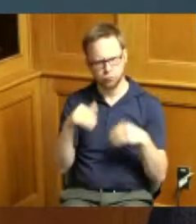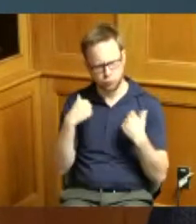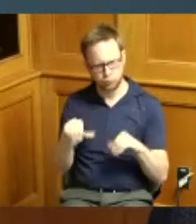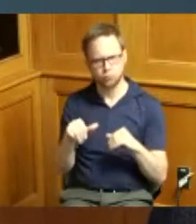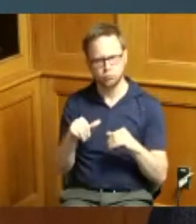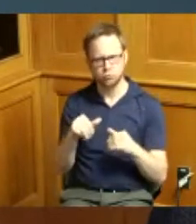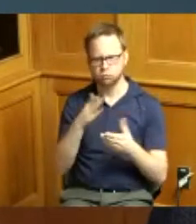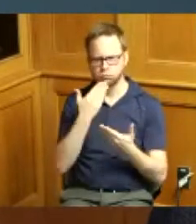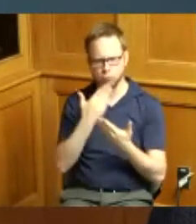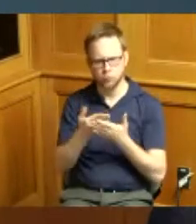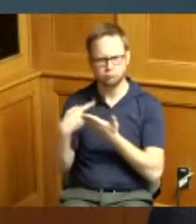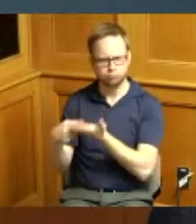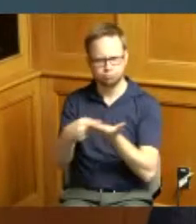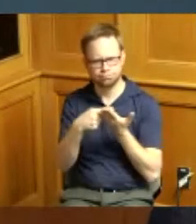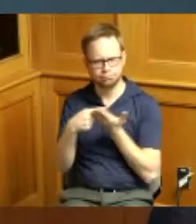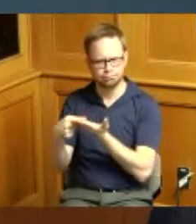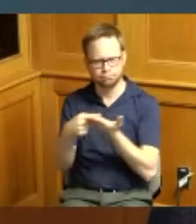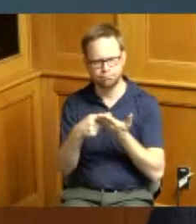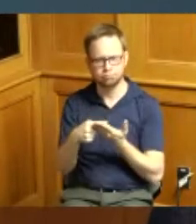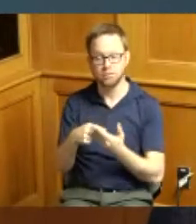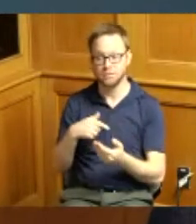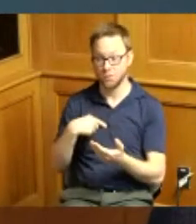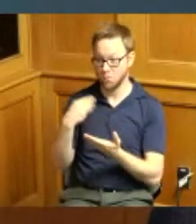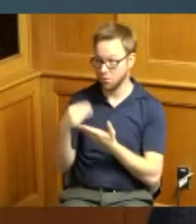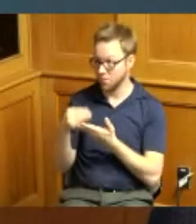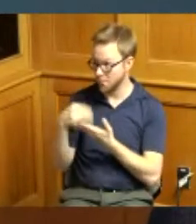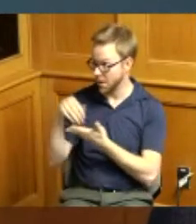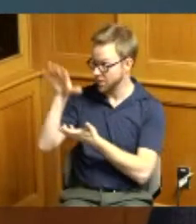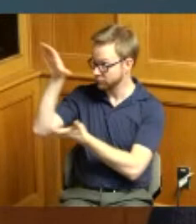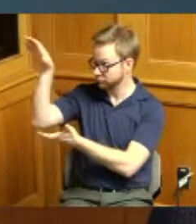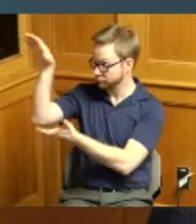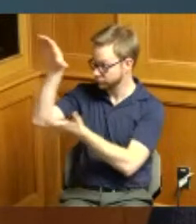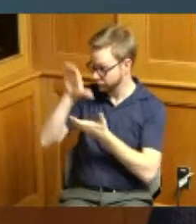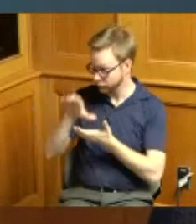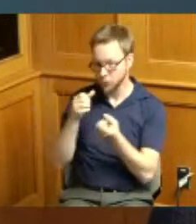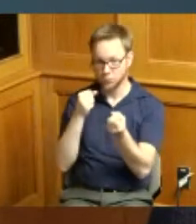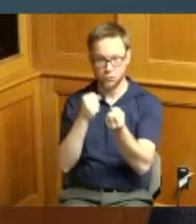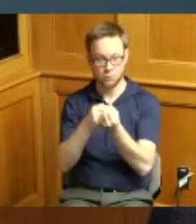and so we're looking at the monies that are coming down for addiction recovery treatment